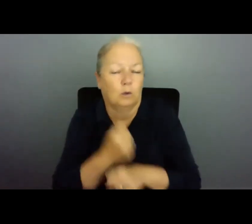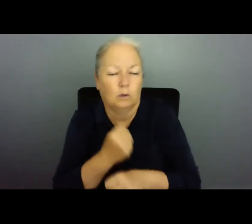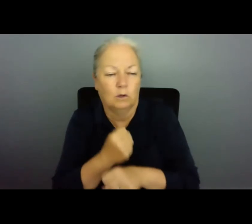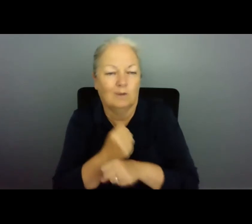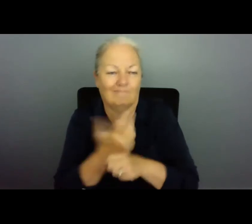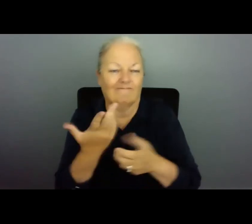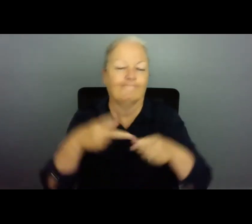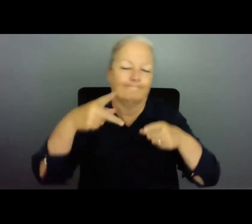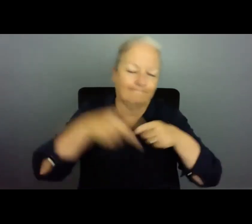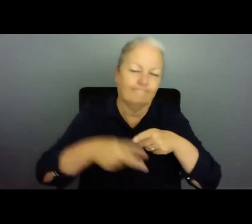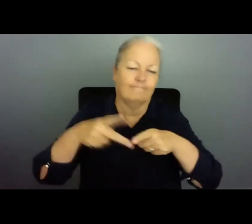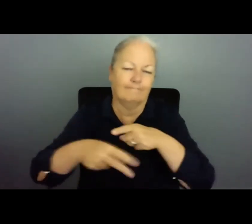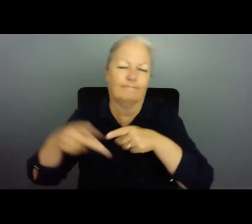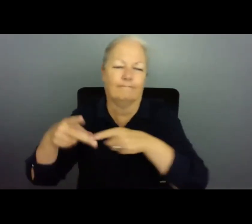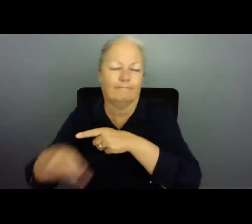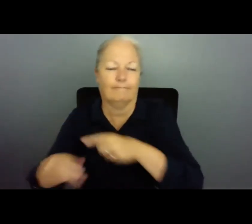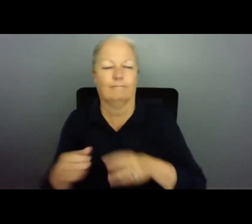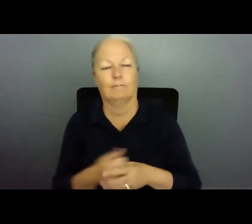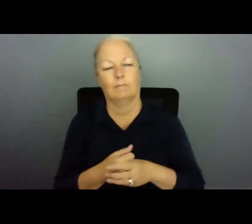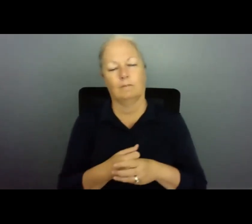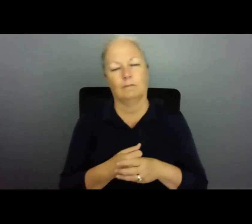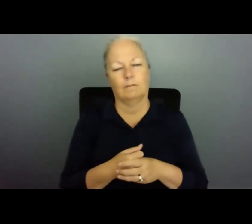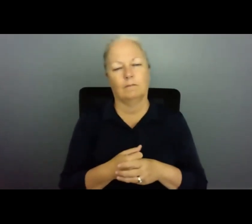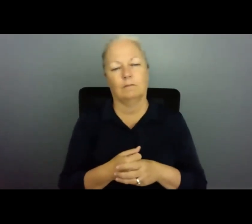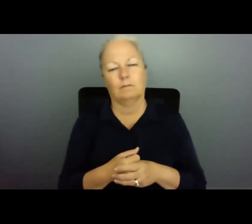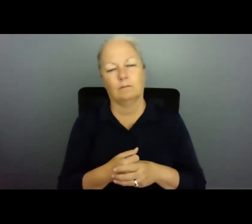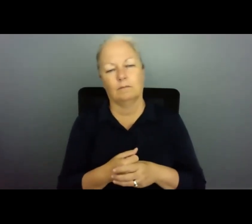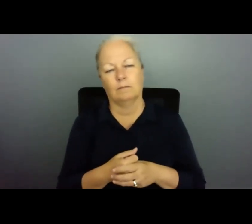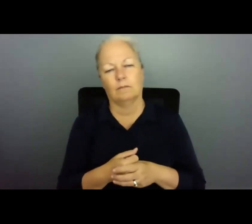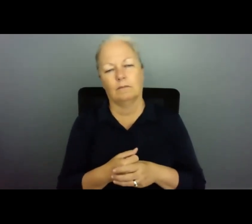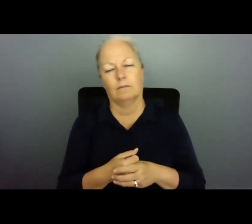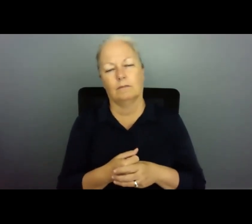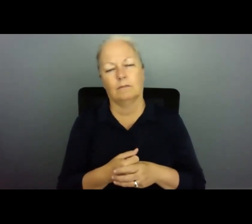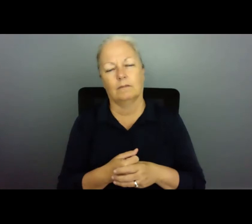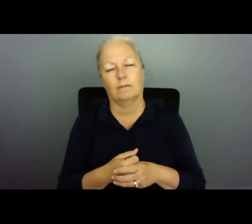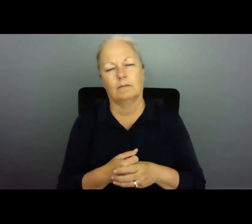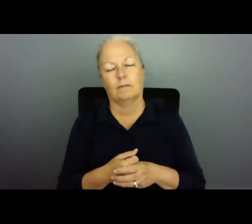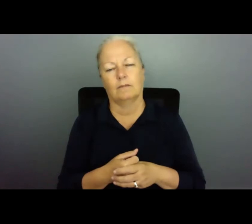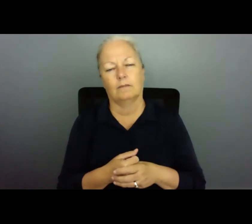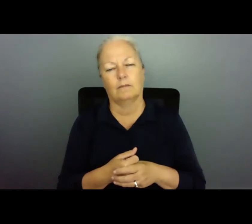employ especially people with intellectual disabilities even except training sports they